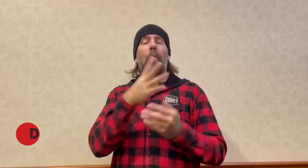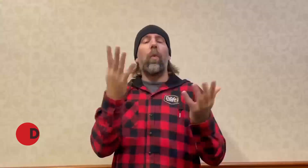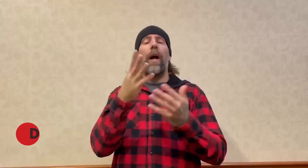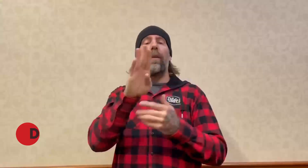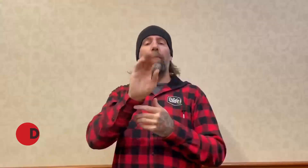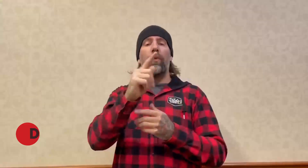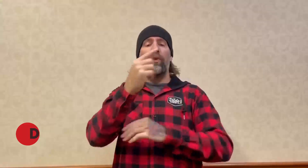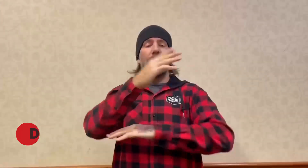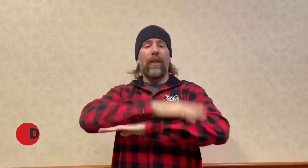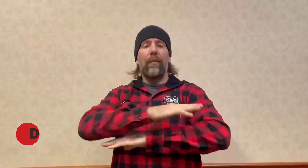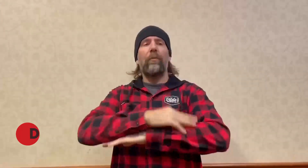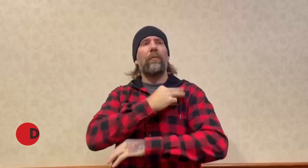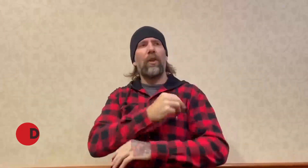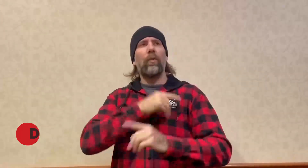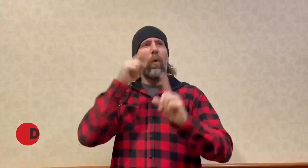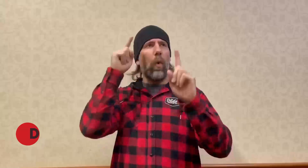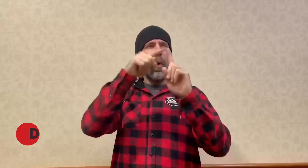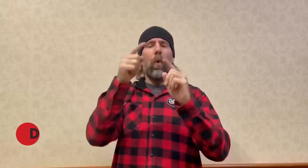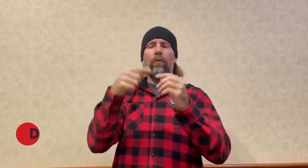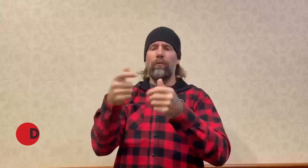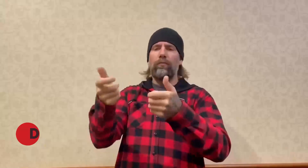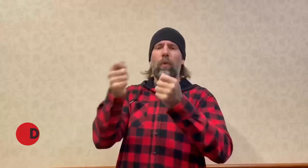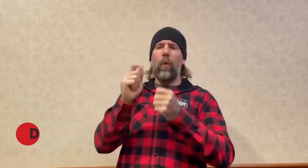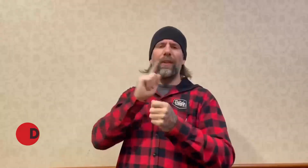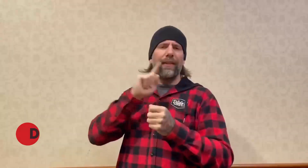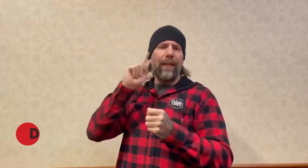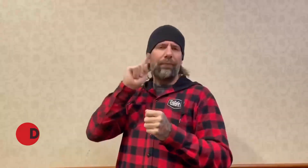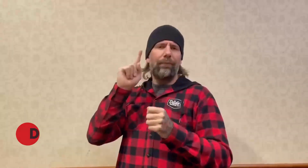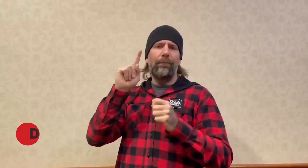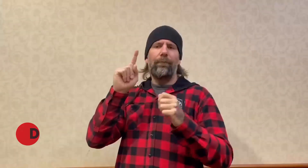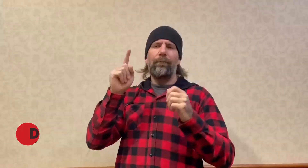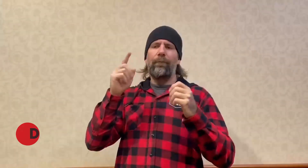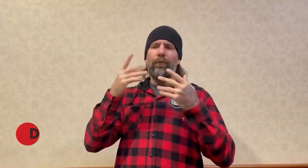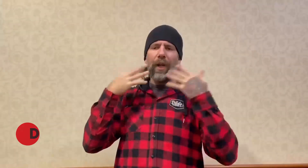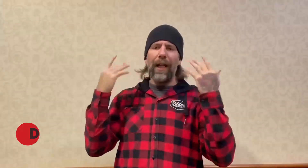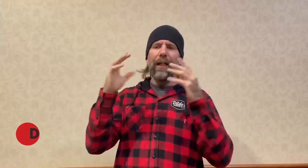What booths, Manitoba hopes to fillâ€¦ get more Deaf-friendly,